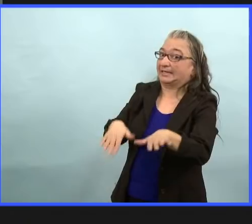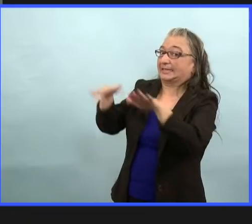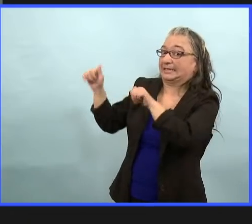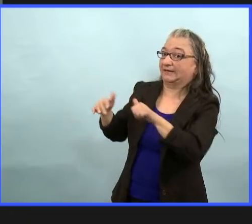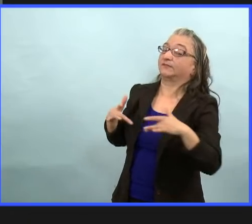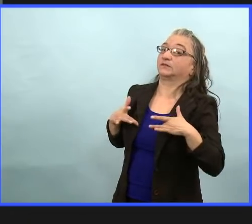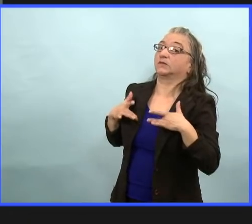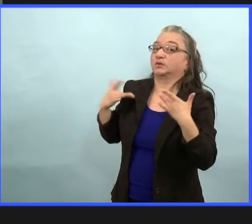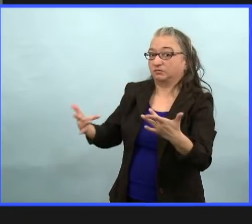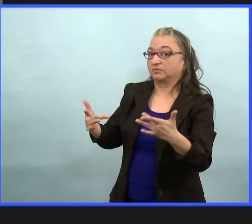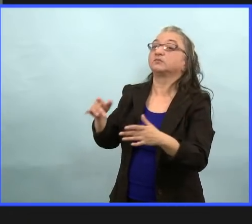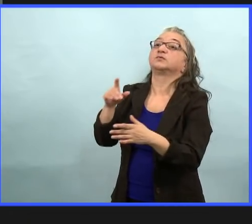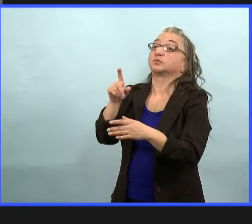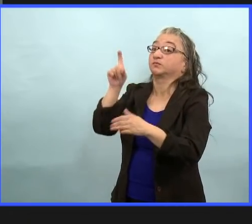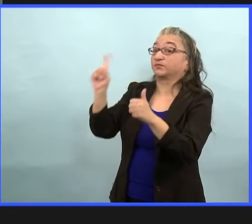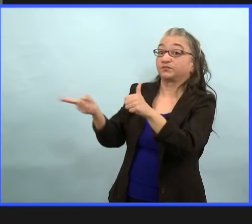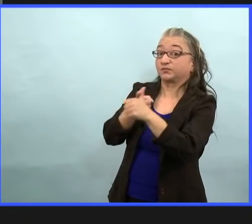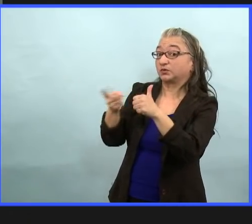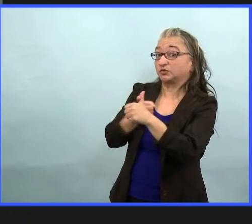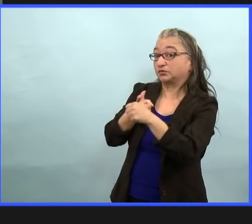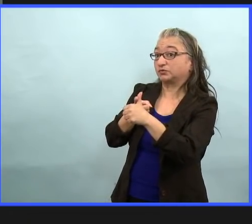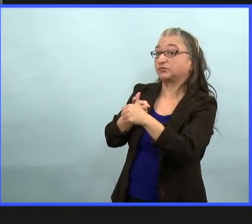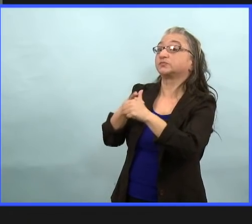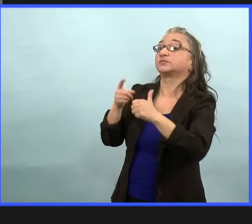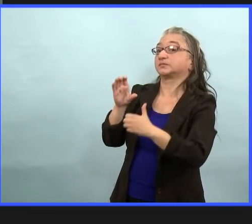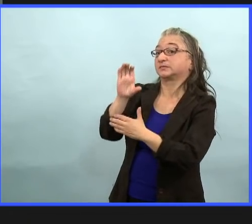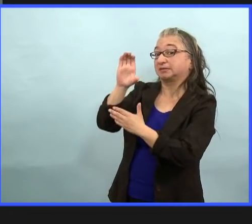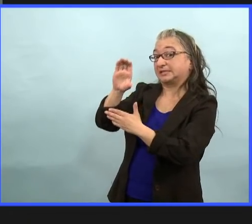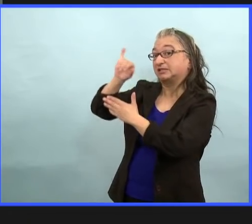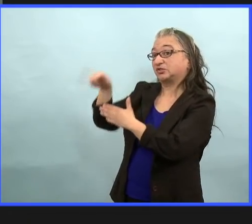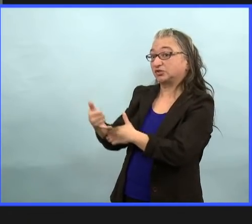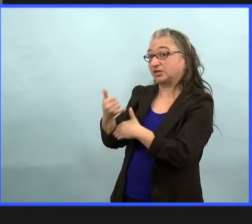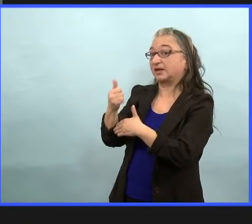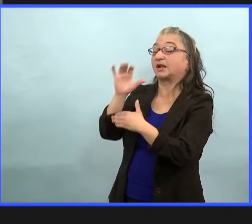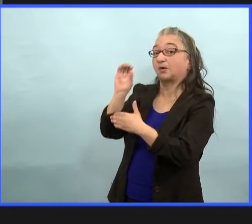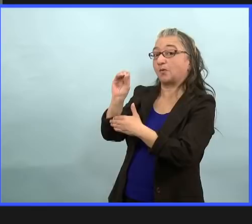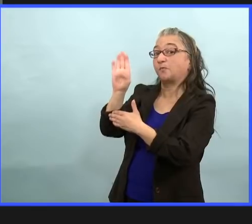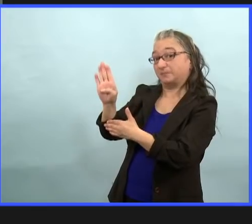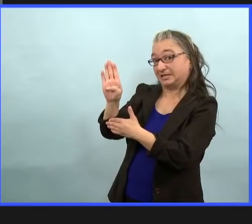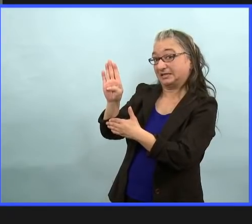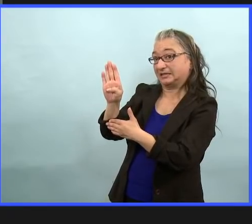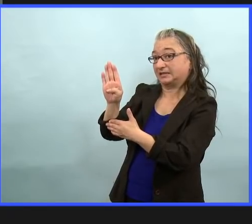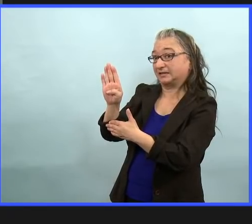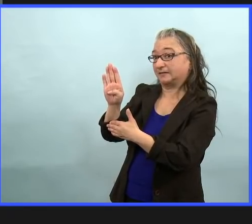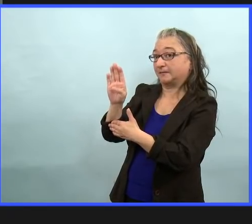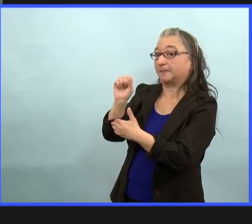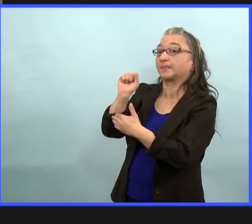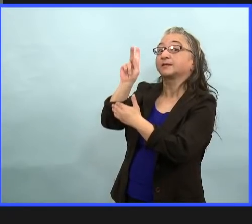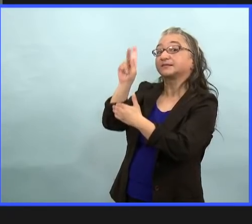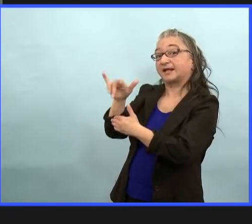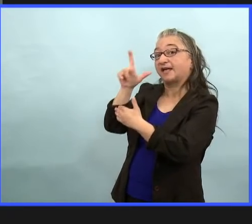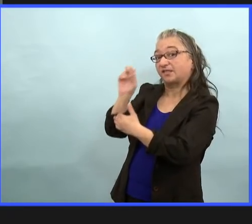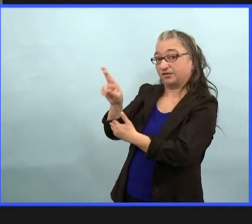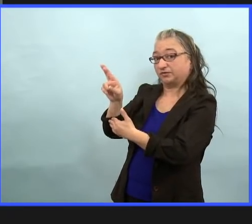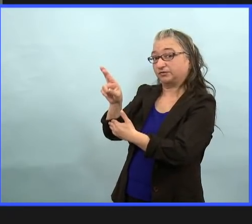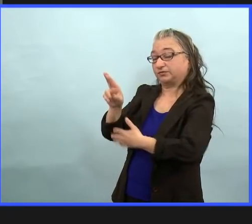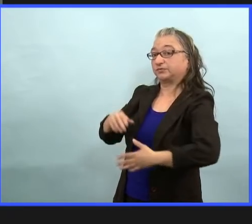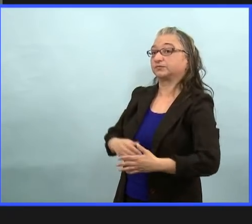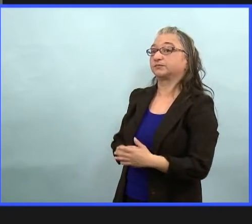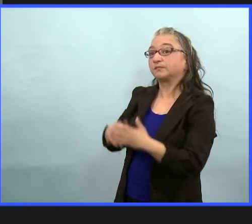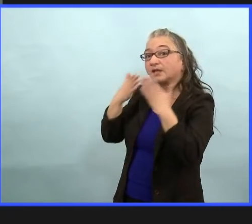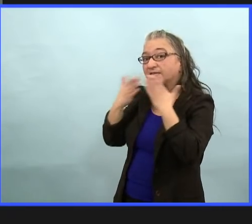start with from cjob skyler hi doctors thanks for all the information and time this morning